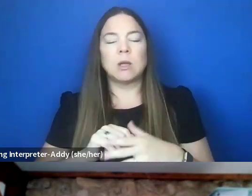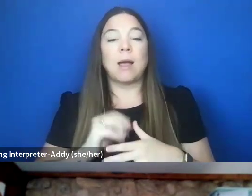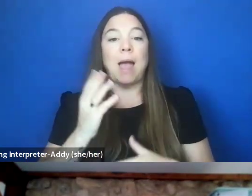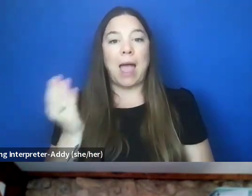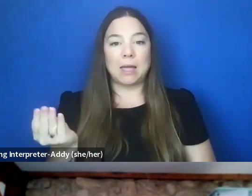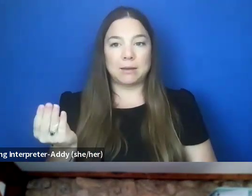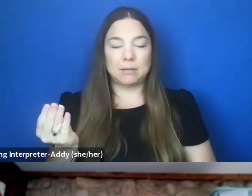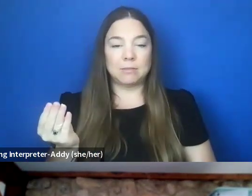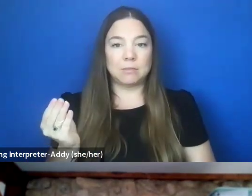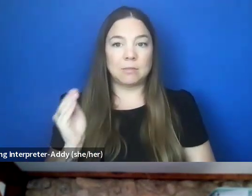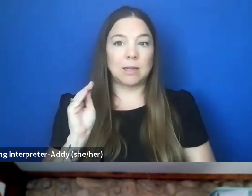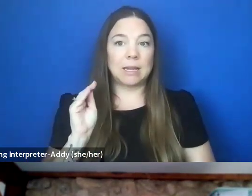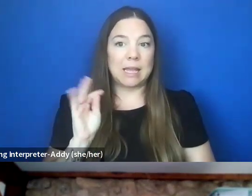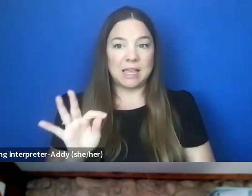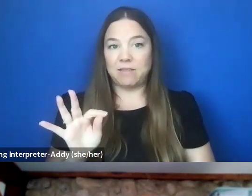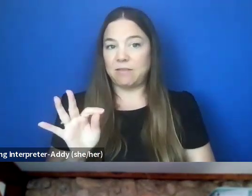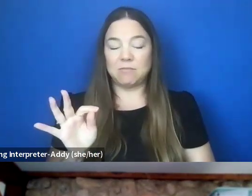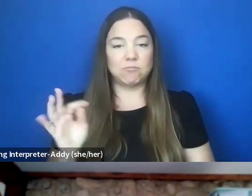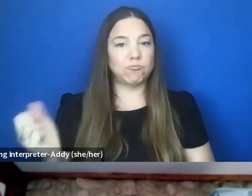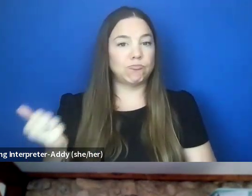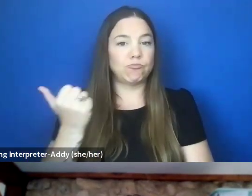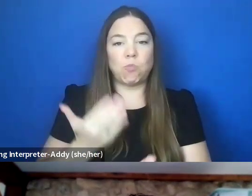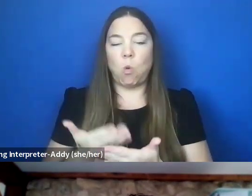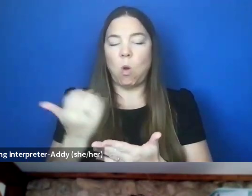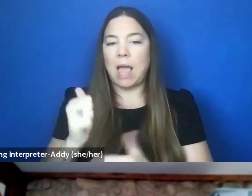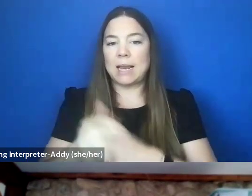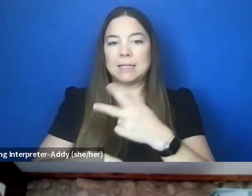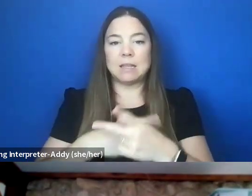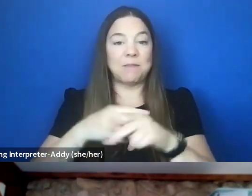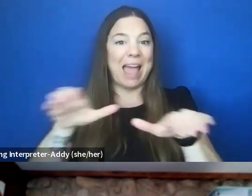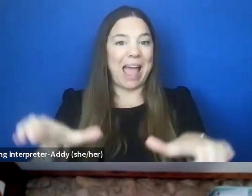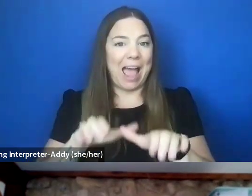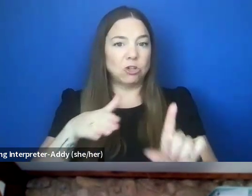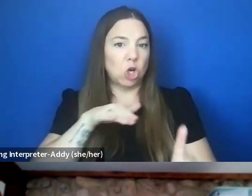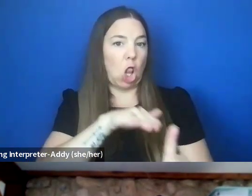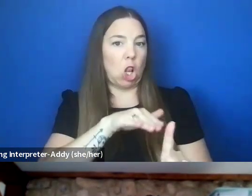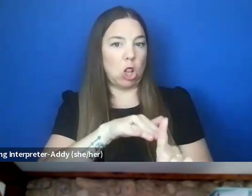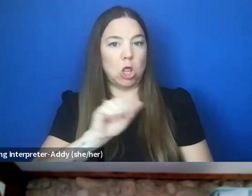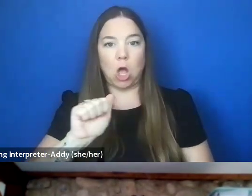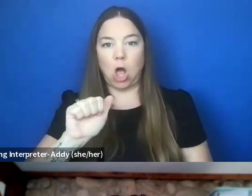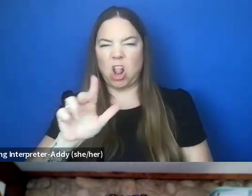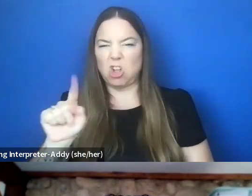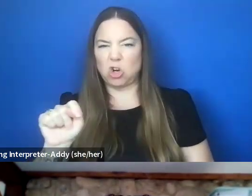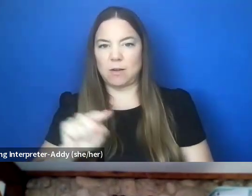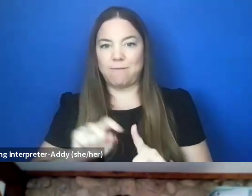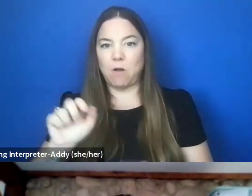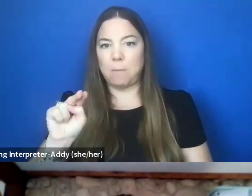Don Dew: if you get any type of Don Dew: action alert from nickel. Don Dew: You should have gotten that.